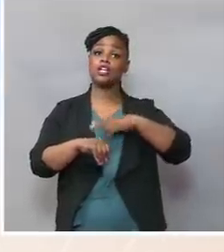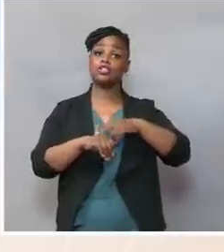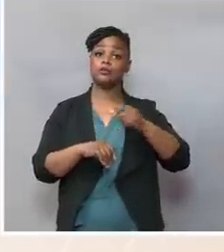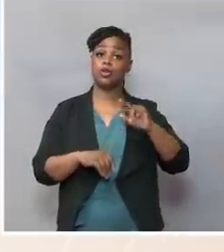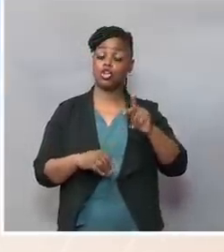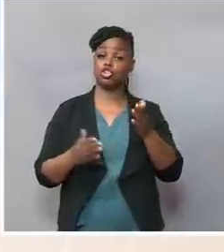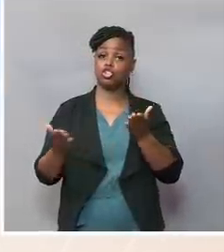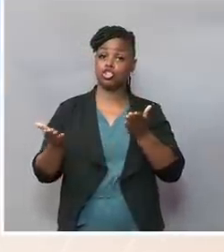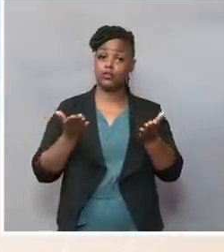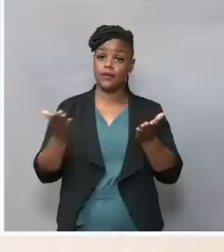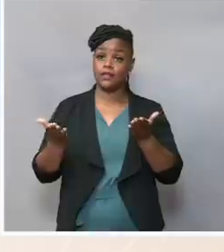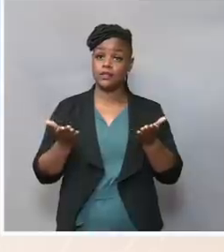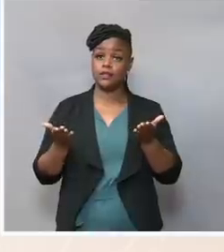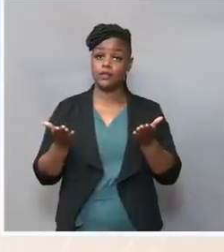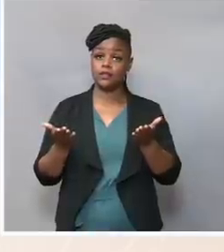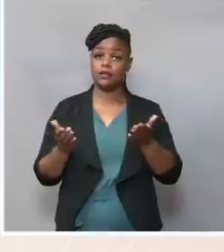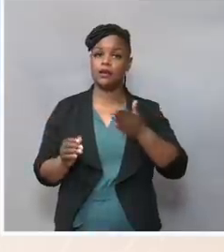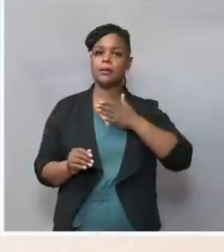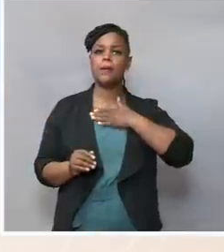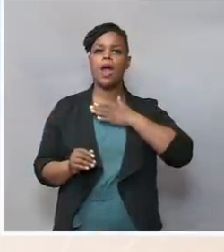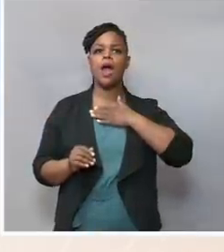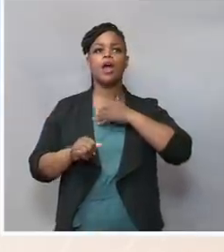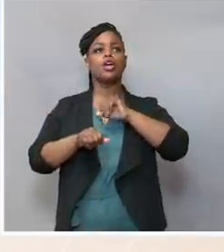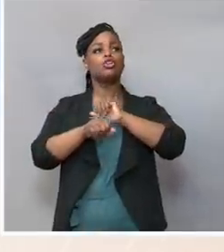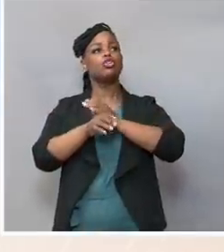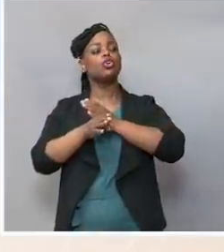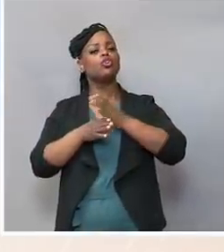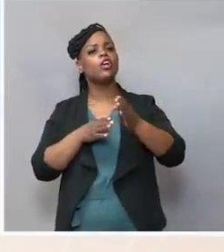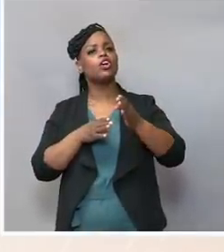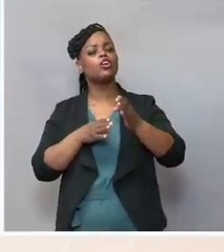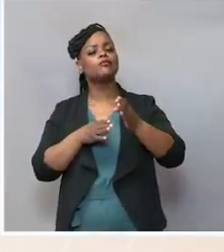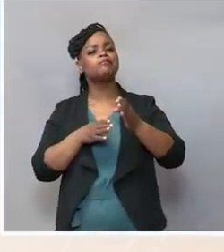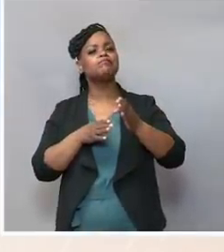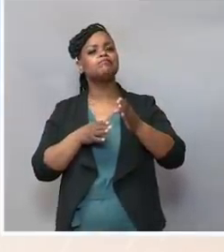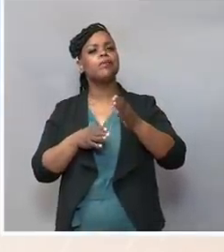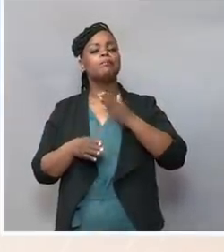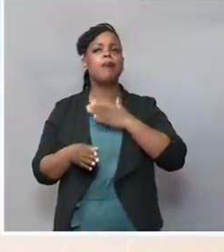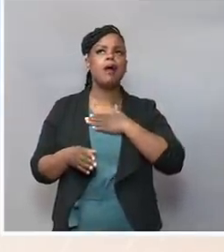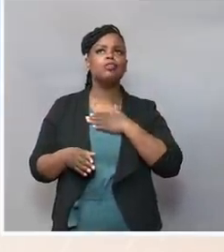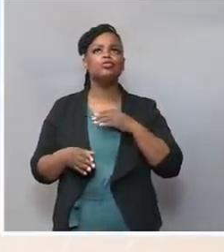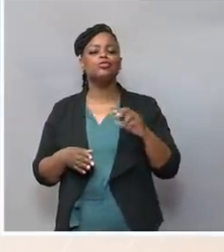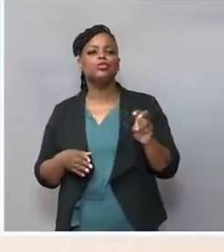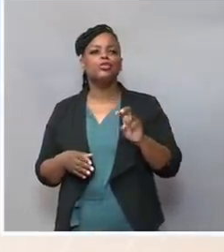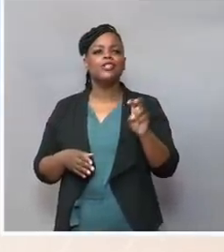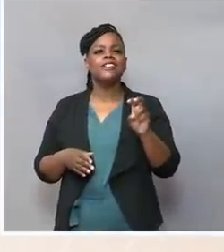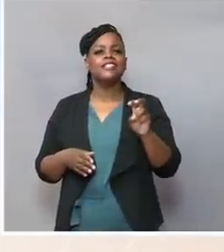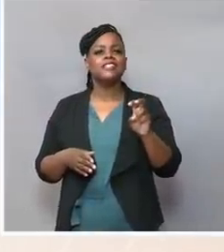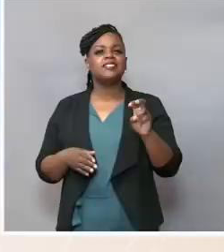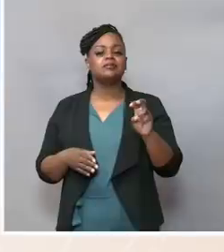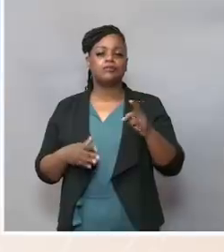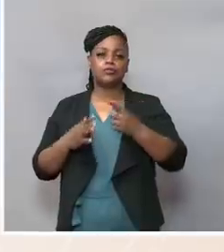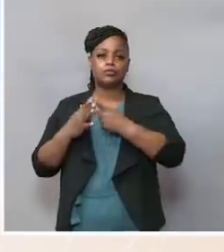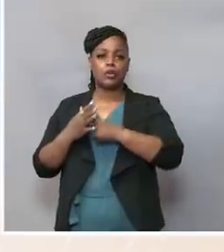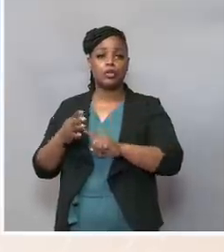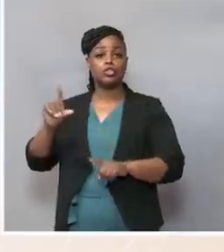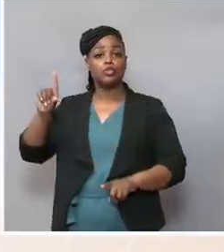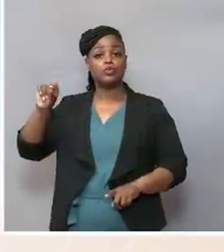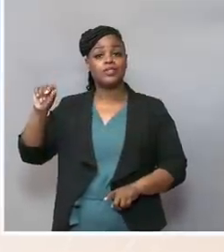I had my career, my journey I should call it, and in 2010, when I took a chance internship